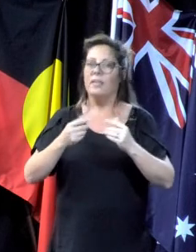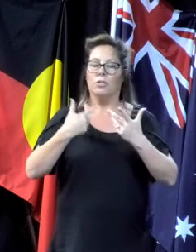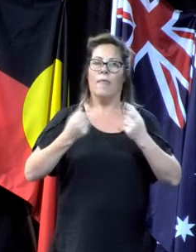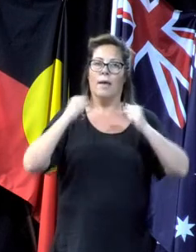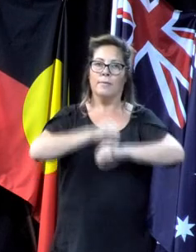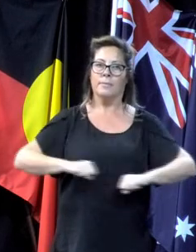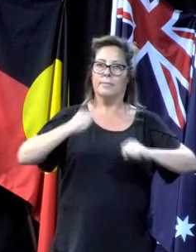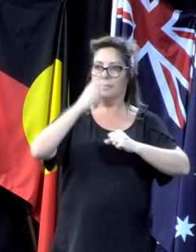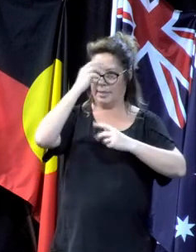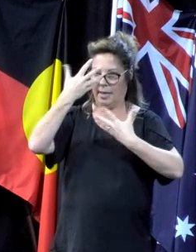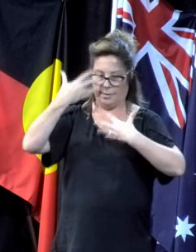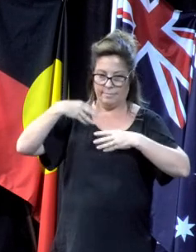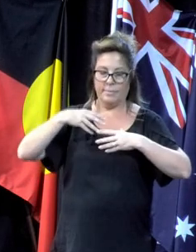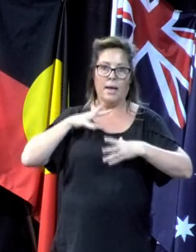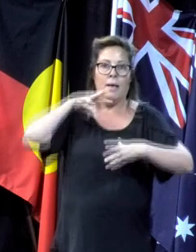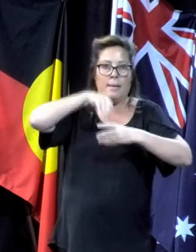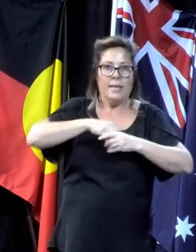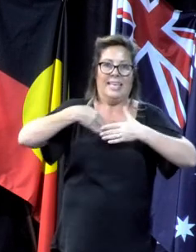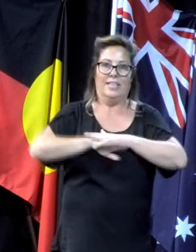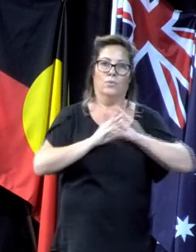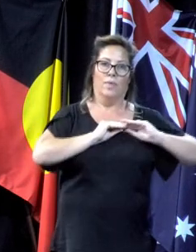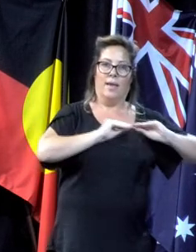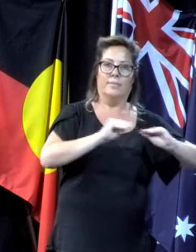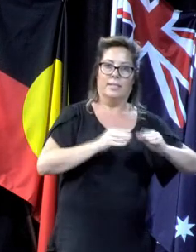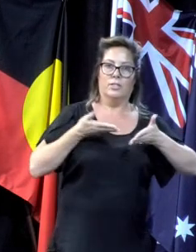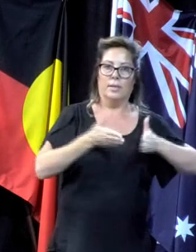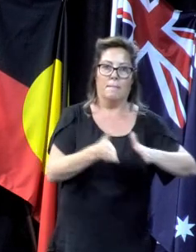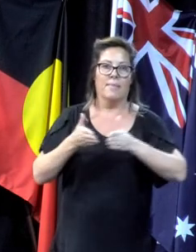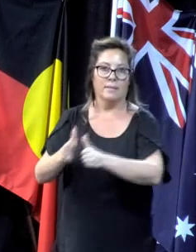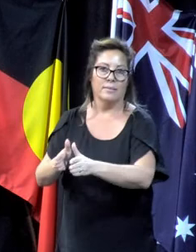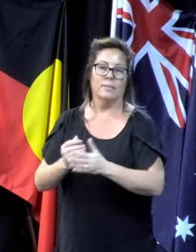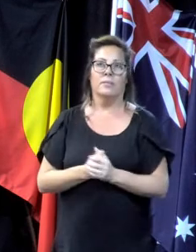And finally is to revisit and continue to remain committed to the full